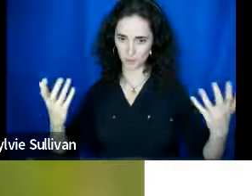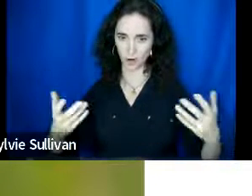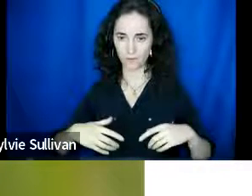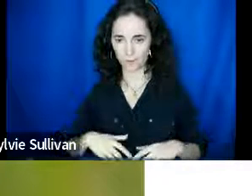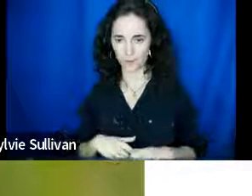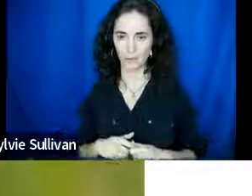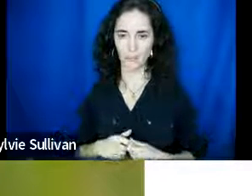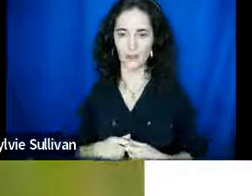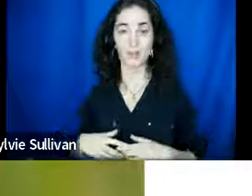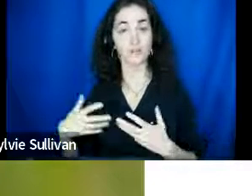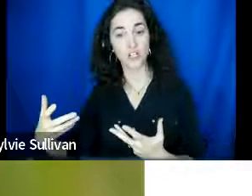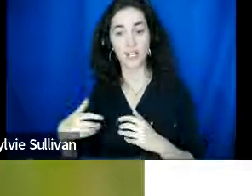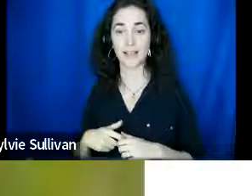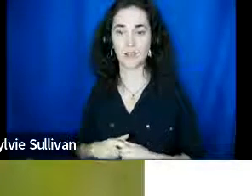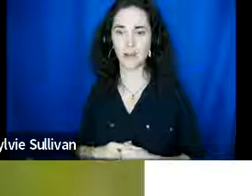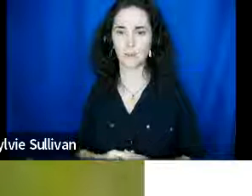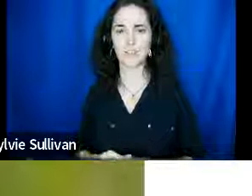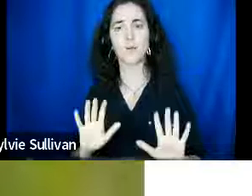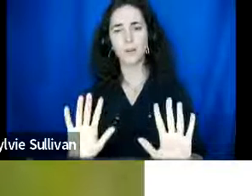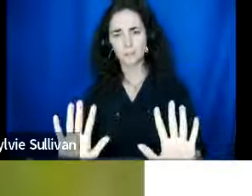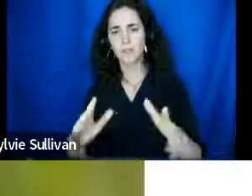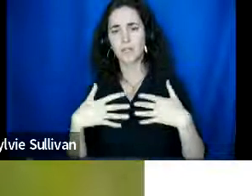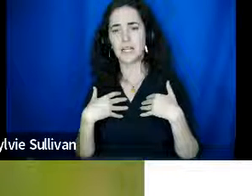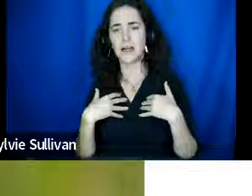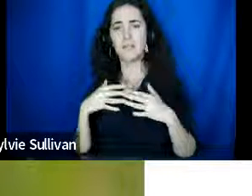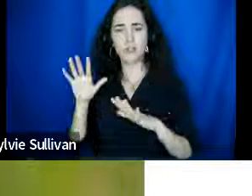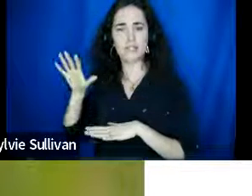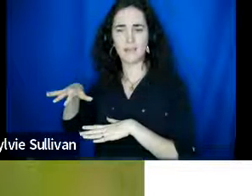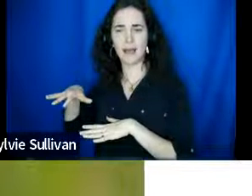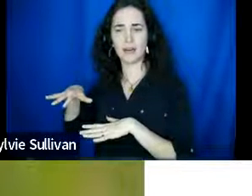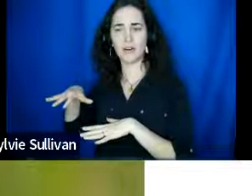So this is what often I've taught a French class and a man would say, Well, let me just sit back here.